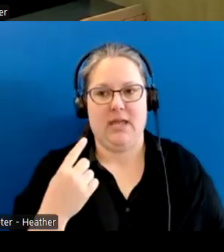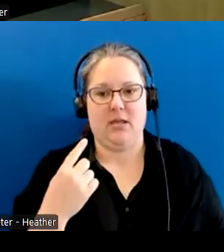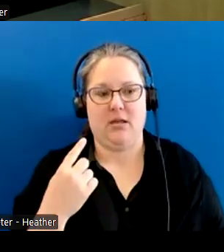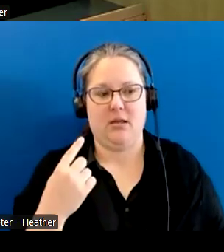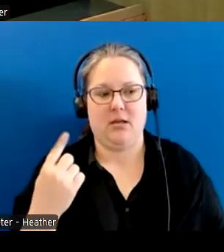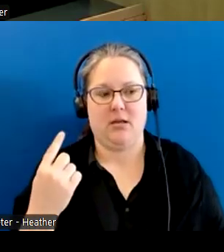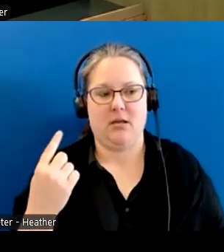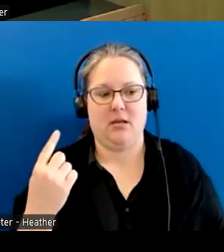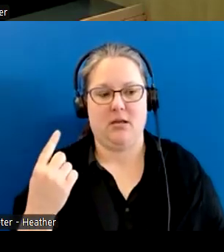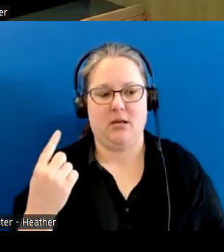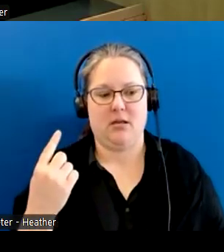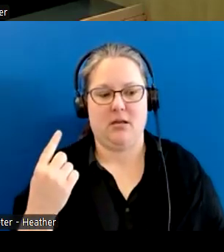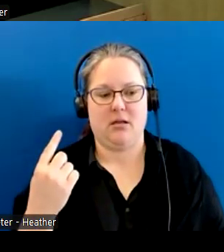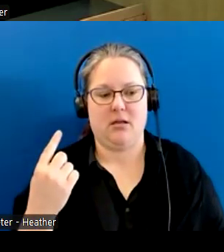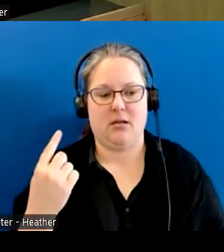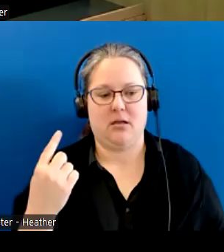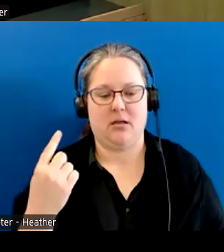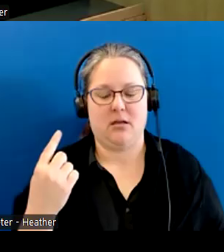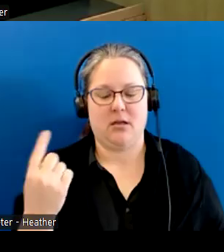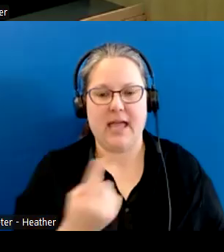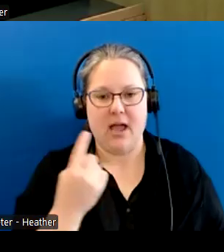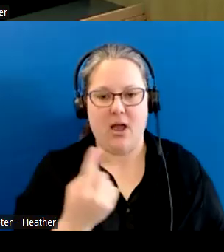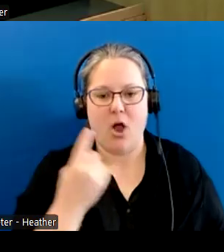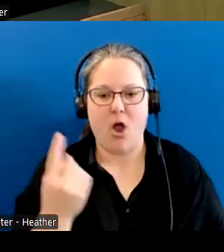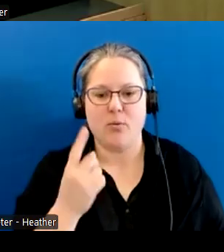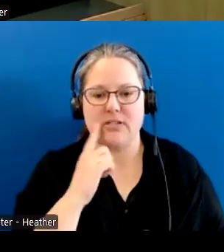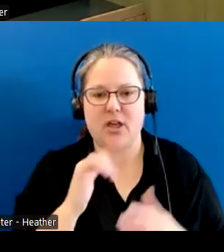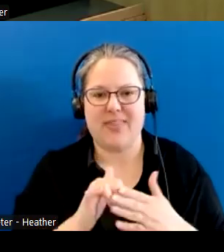to like, you know, you can only have so much federal funding as an investigator. Very few of